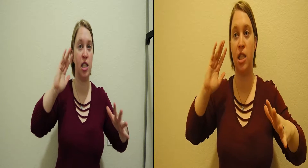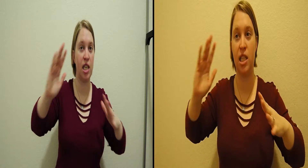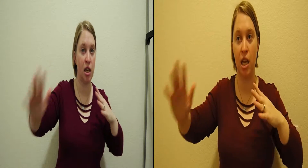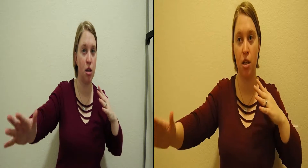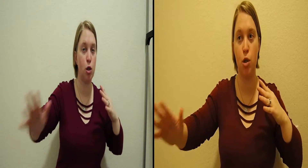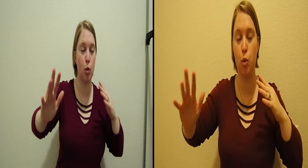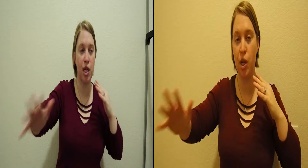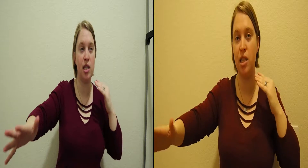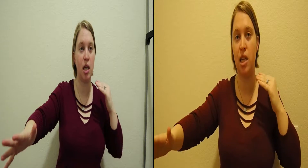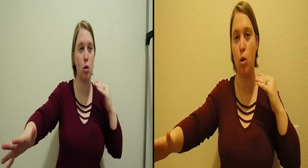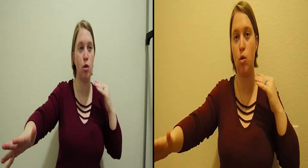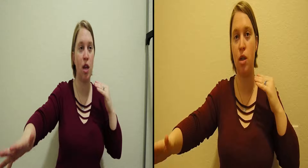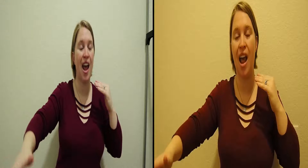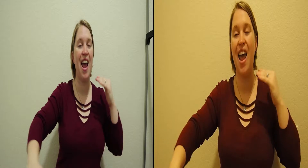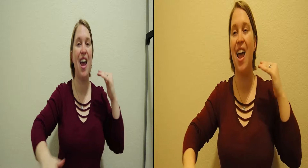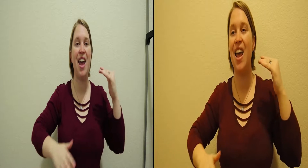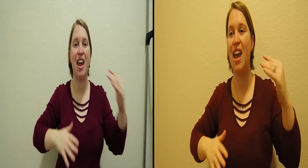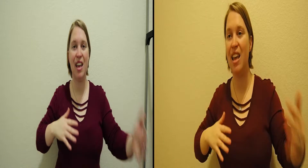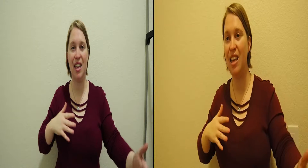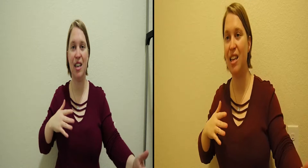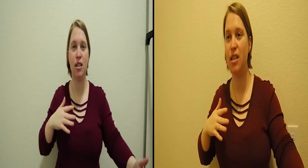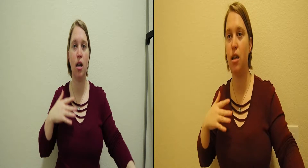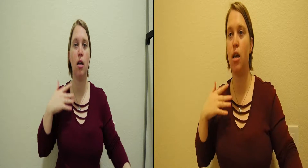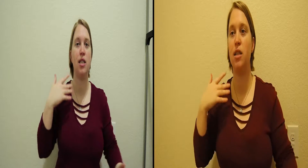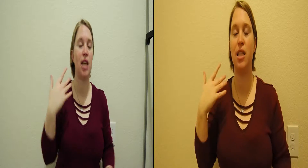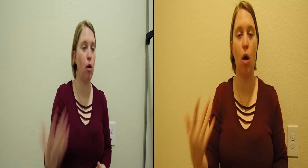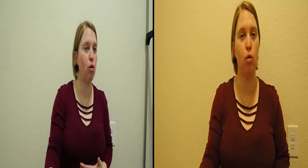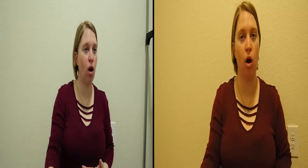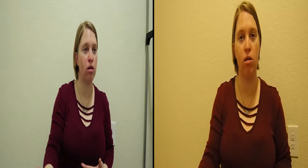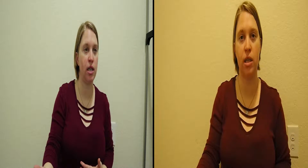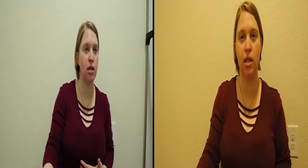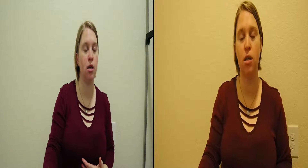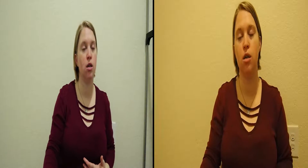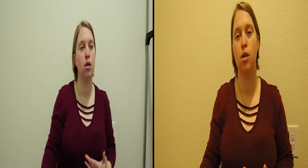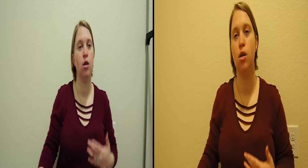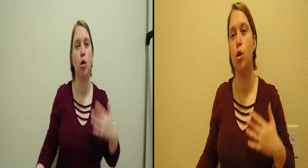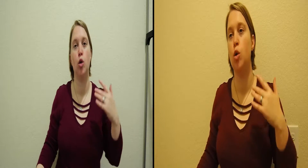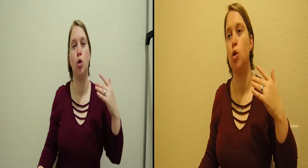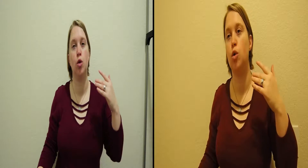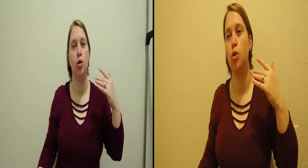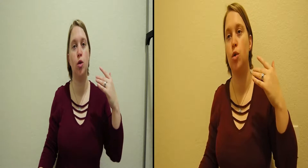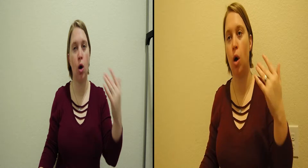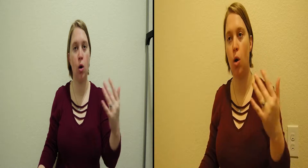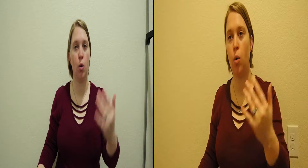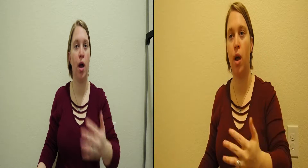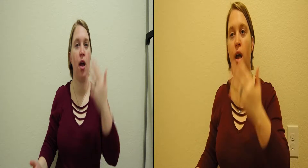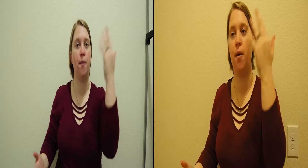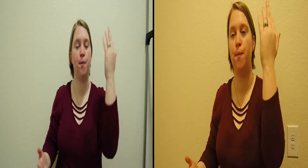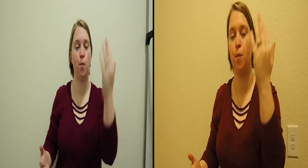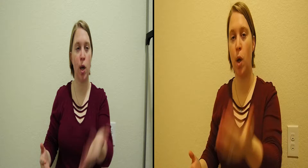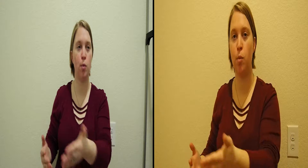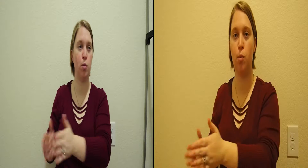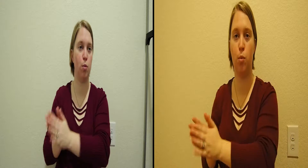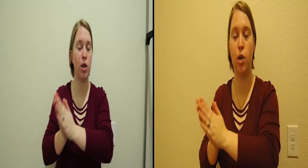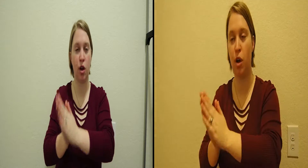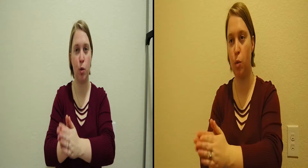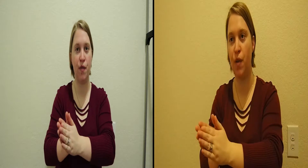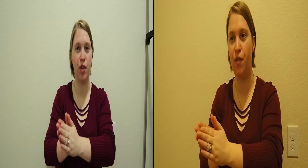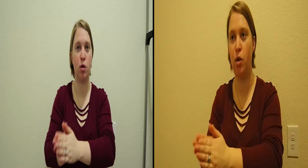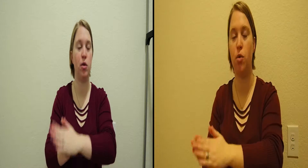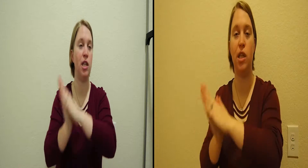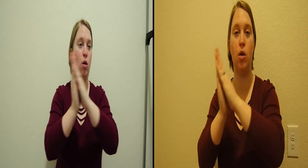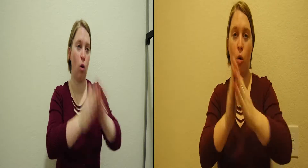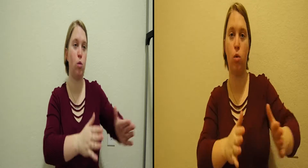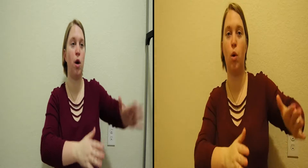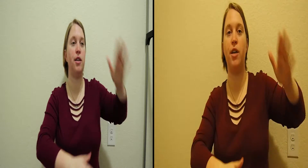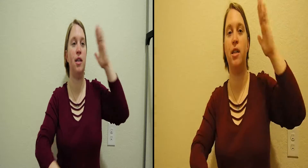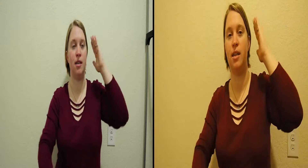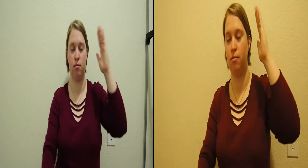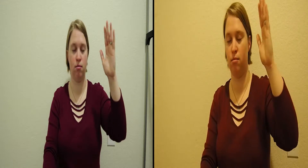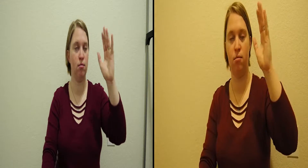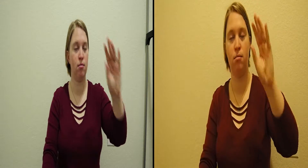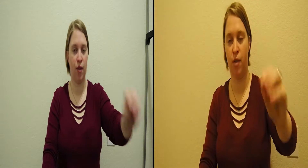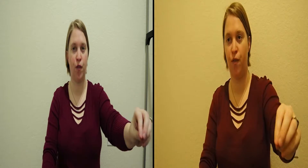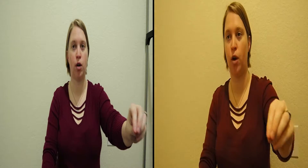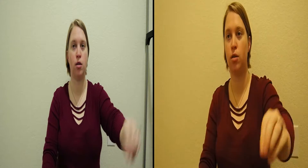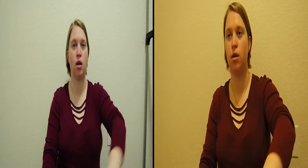screen tilt and sound quality so we're going to review the old one first